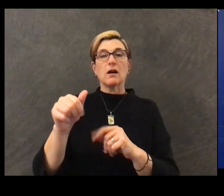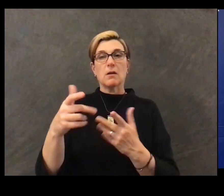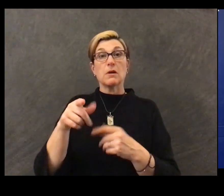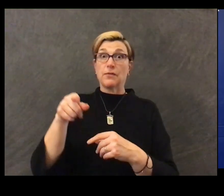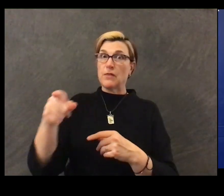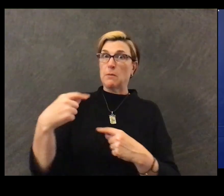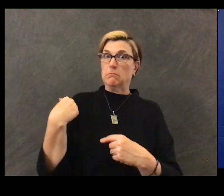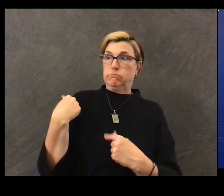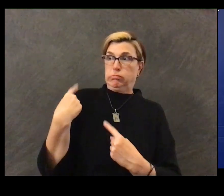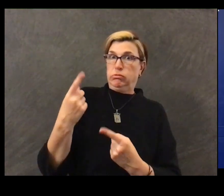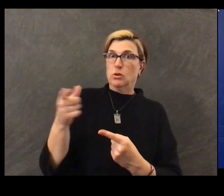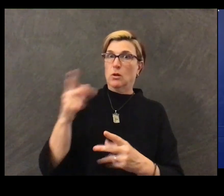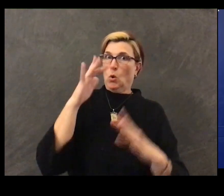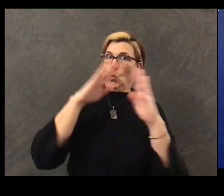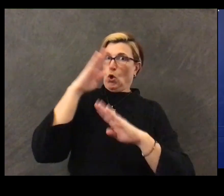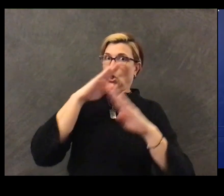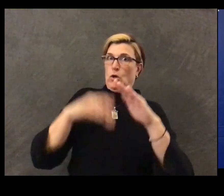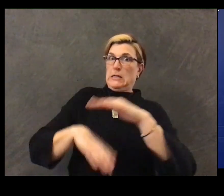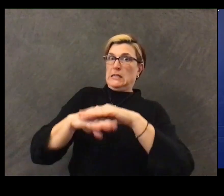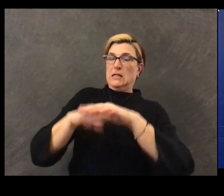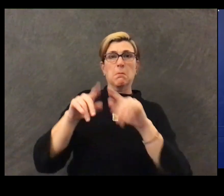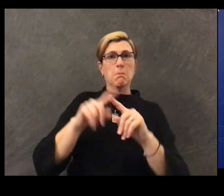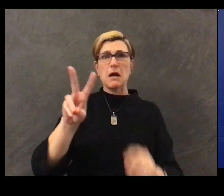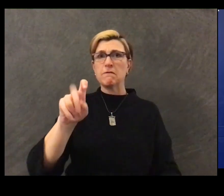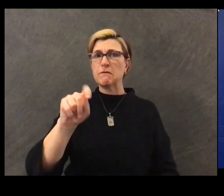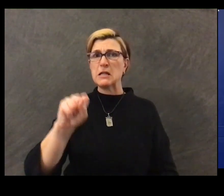seen cases among the veterans in its facilities increase so they're deploying